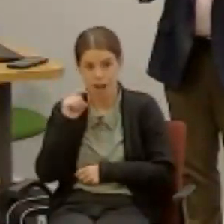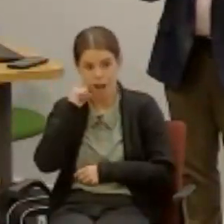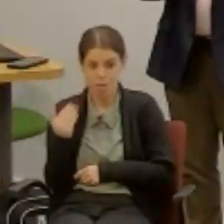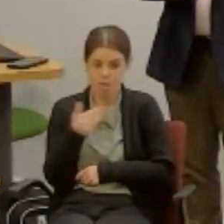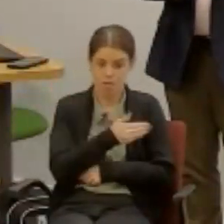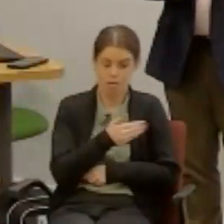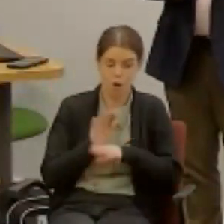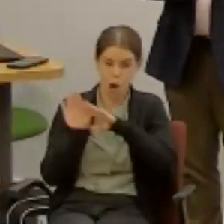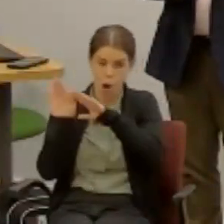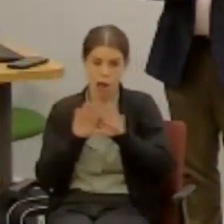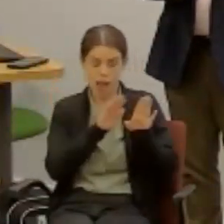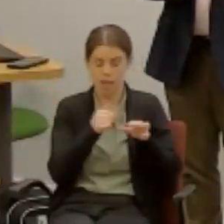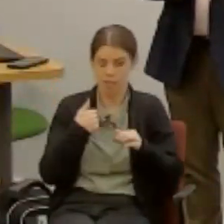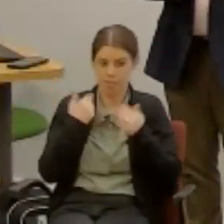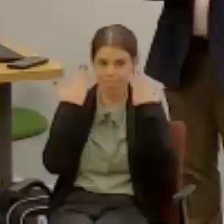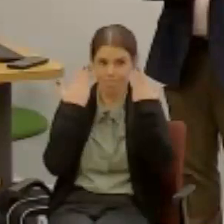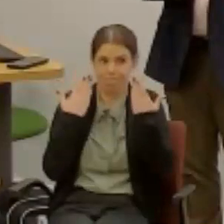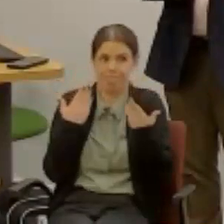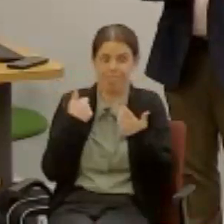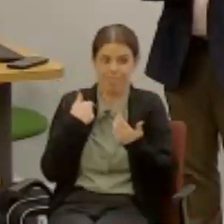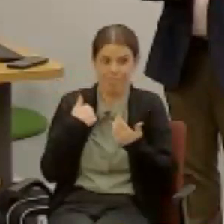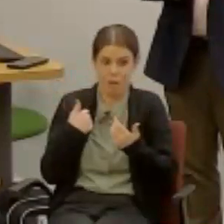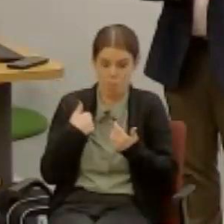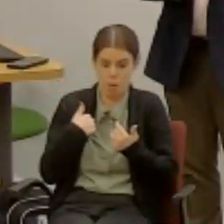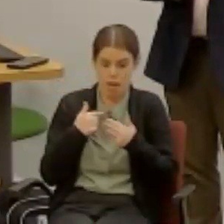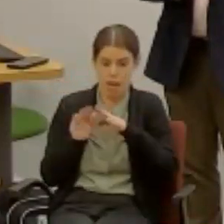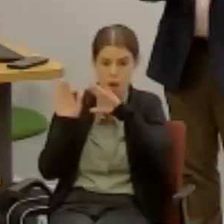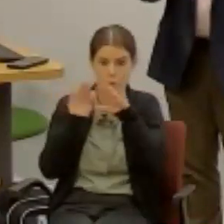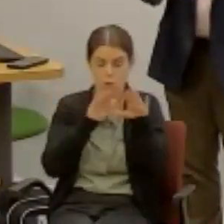Not keeping in mind that the whole point in the march was that there was no heading in